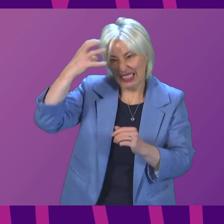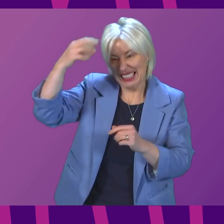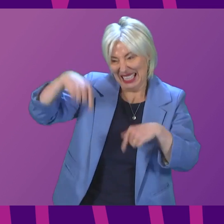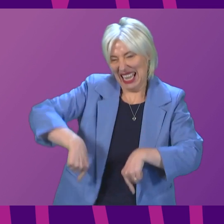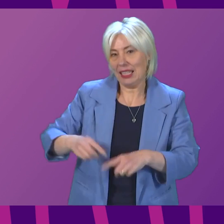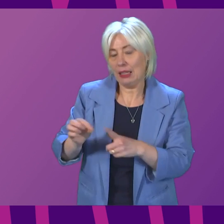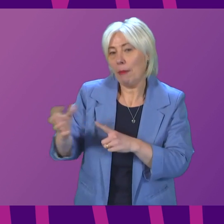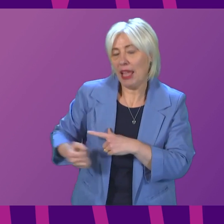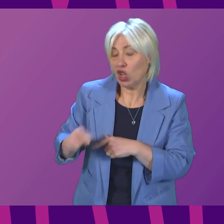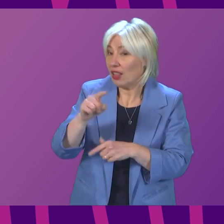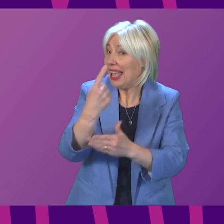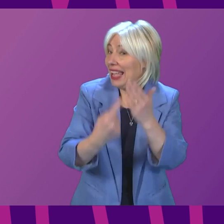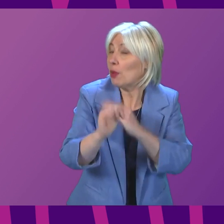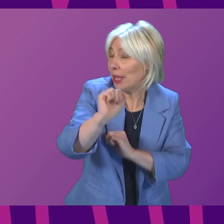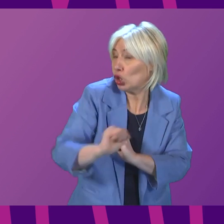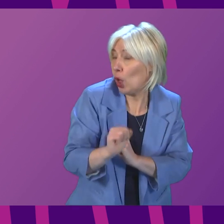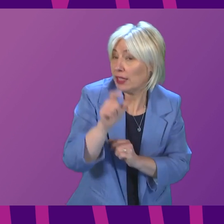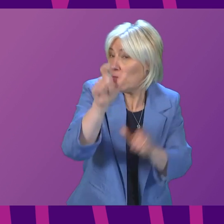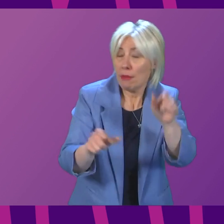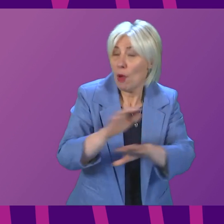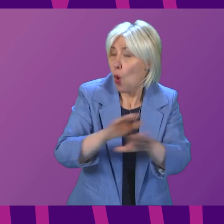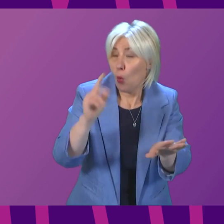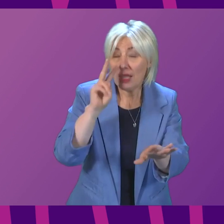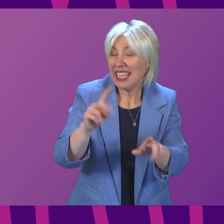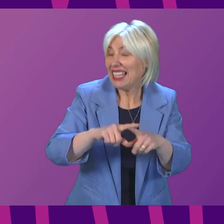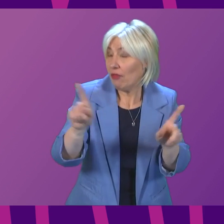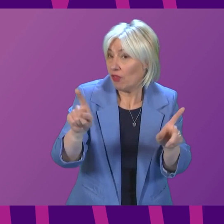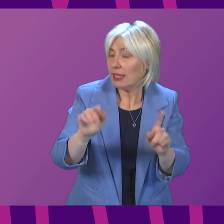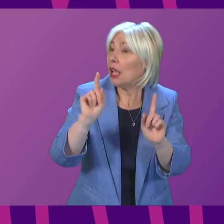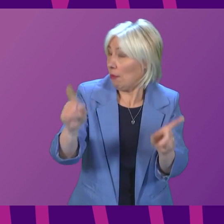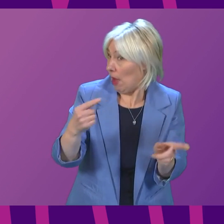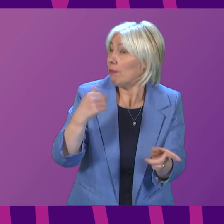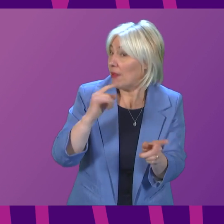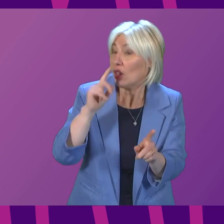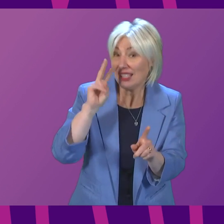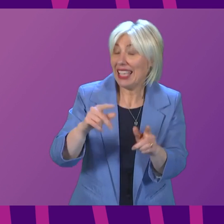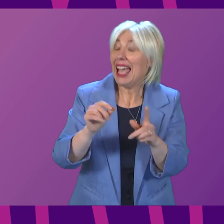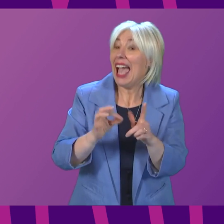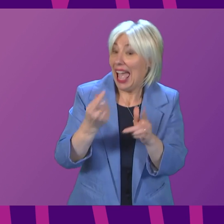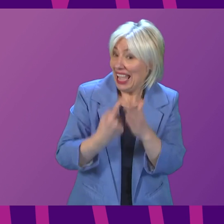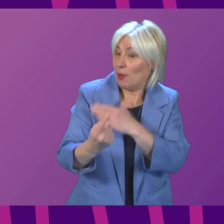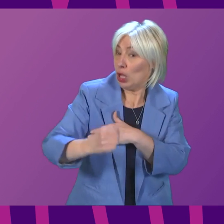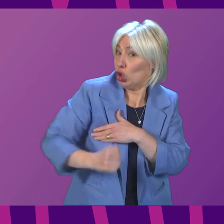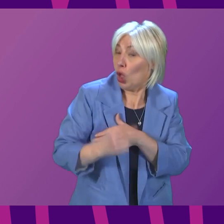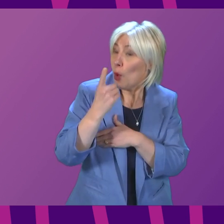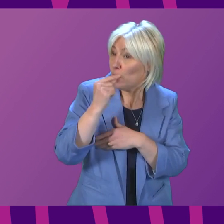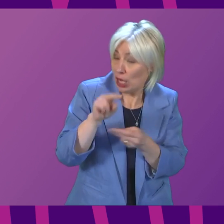People will notice no difference—or perhaps the difference that they might notice is that an independent Scotland might be able to improve the level of pensions, rather than having,